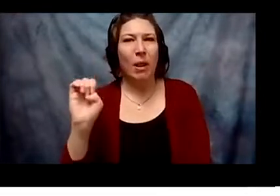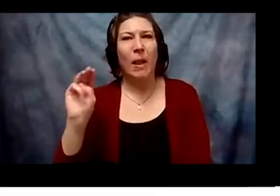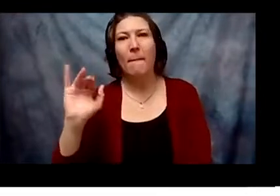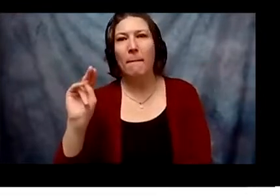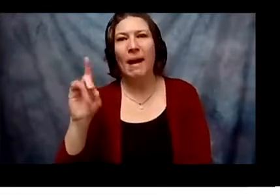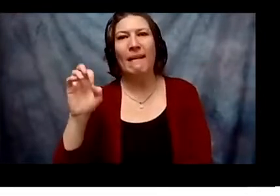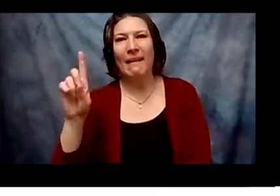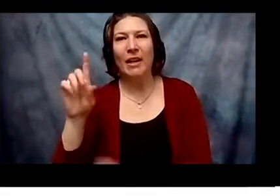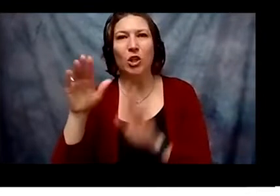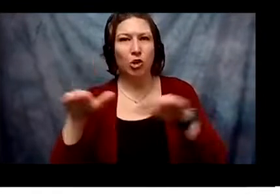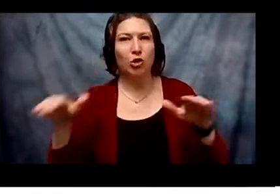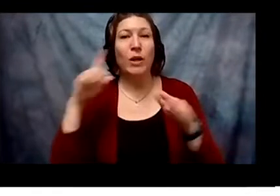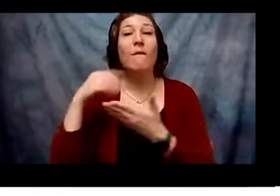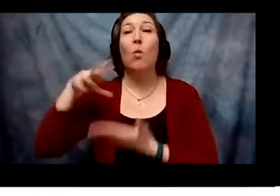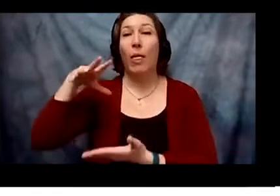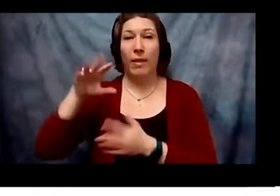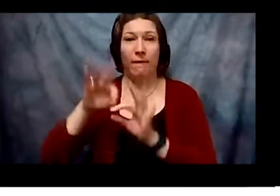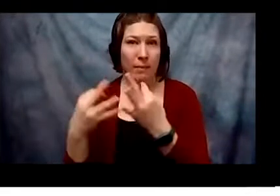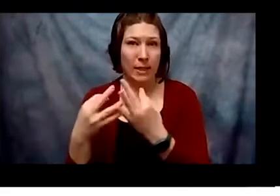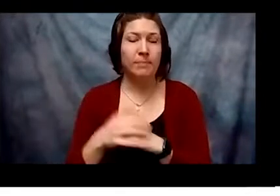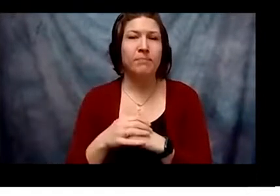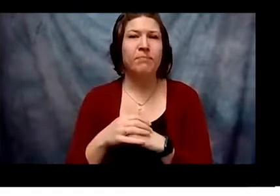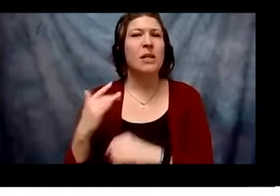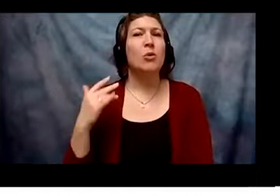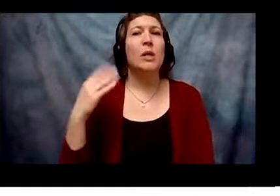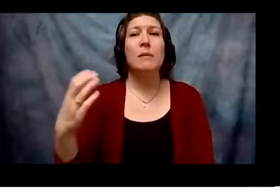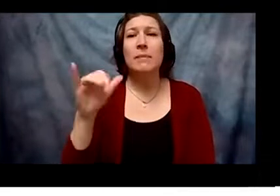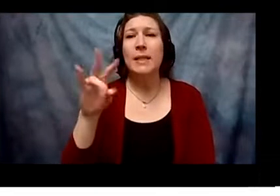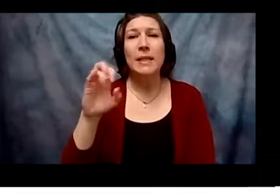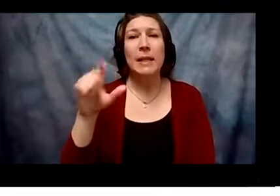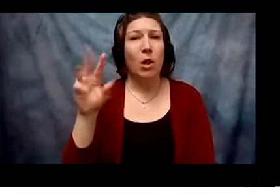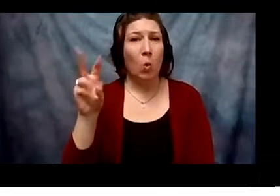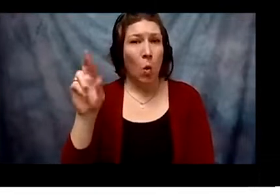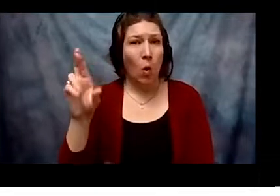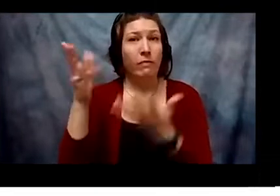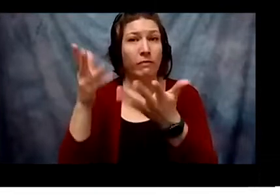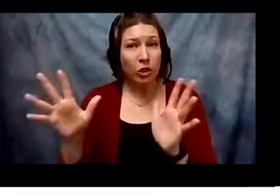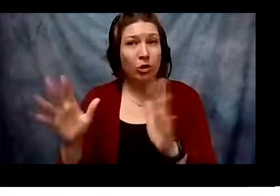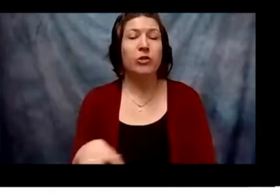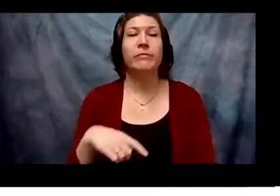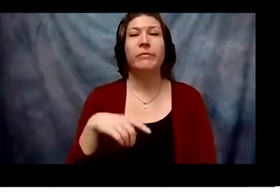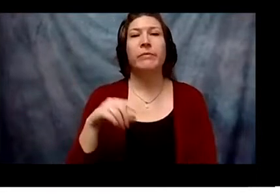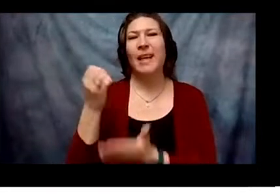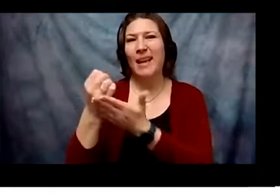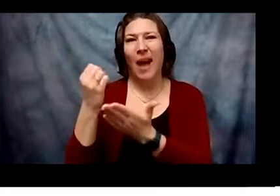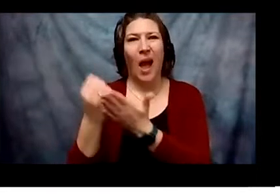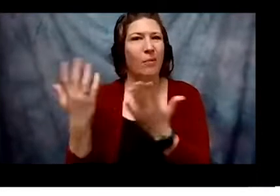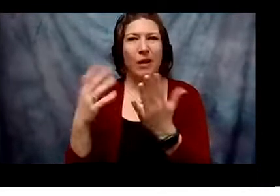wealthy families. But after the civil war and the collapsed economy, experts started